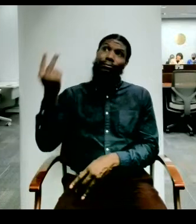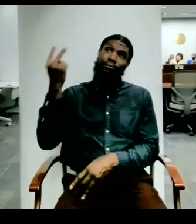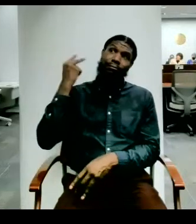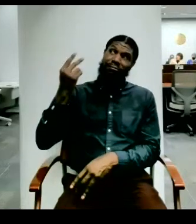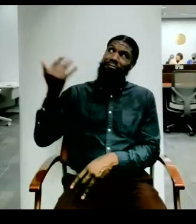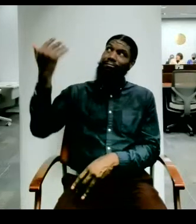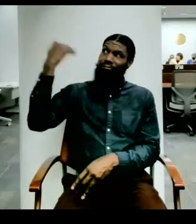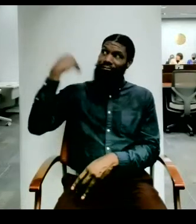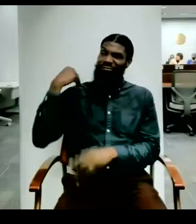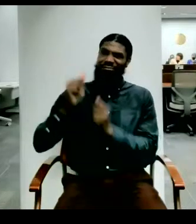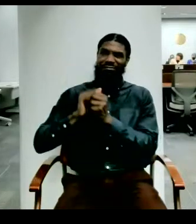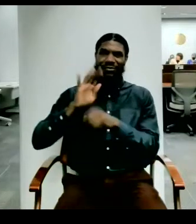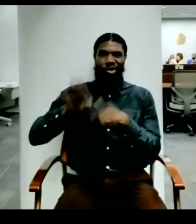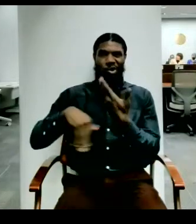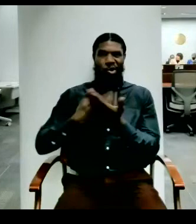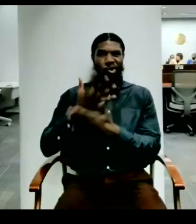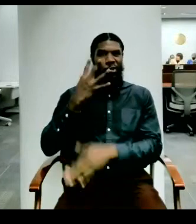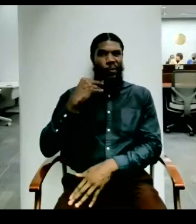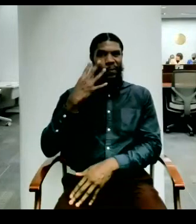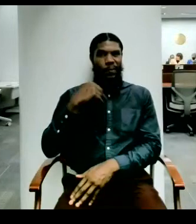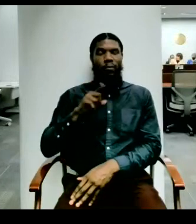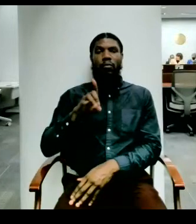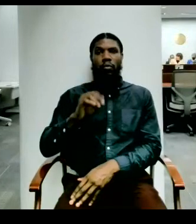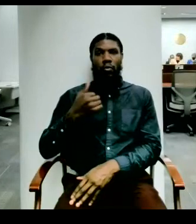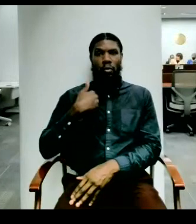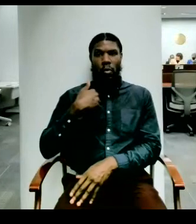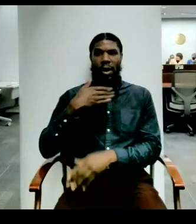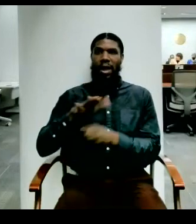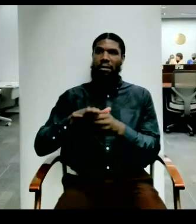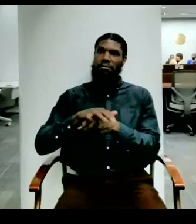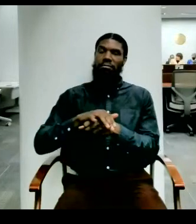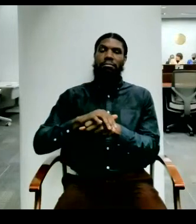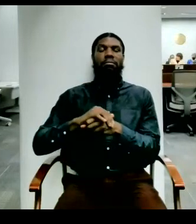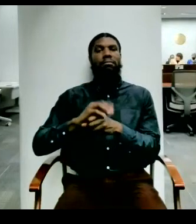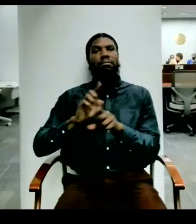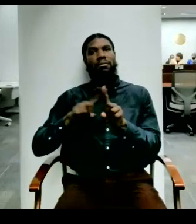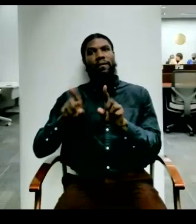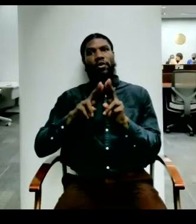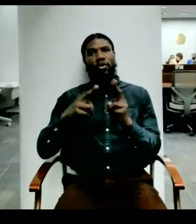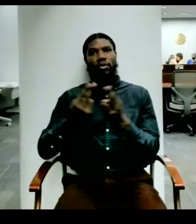your experience there. So we do have jurisdiction over Unions in our strategic enforcement plan,